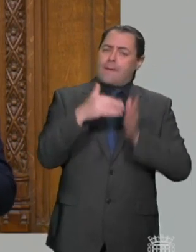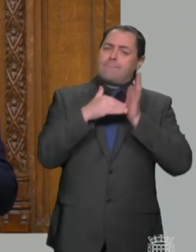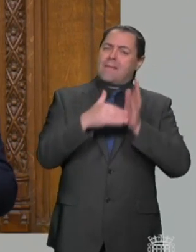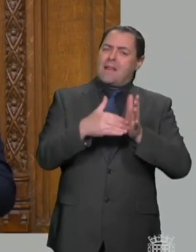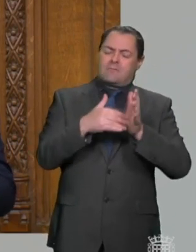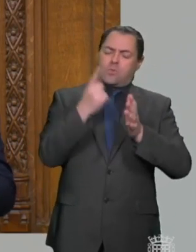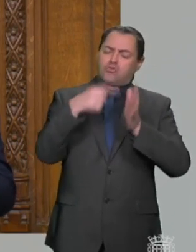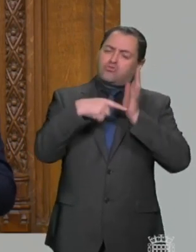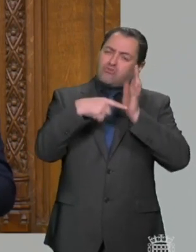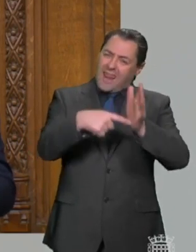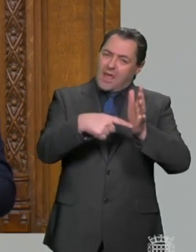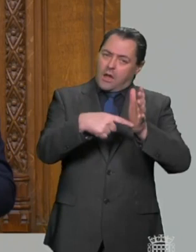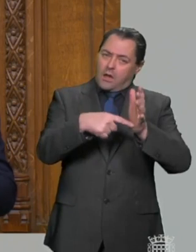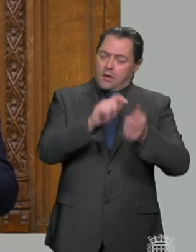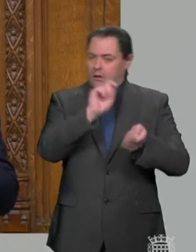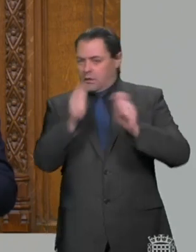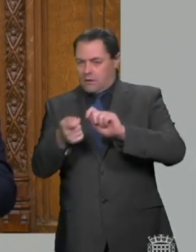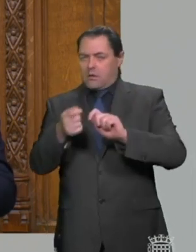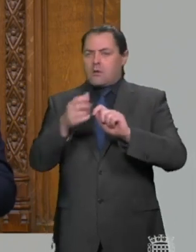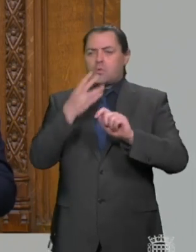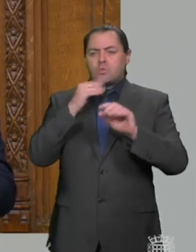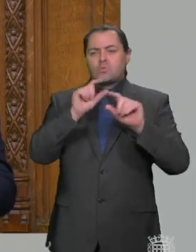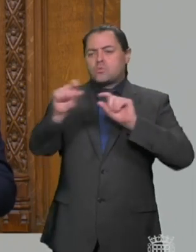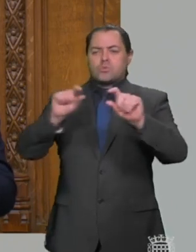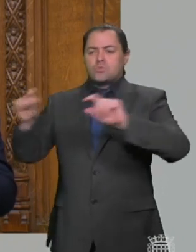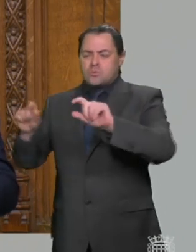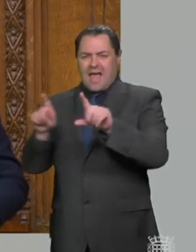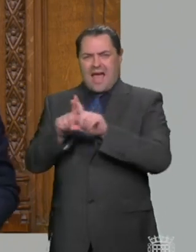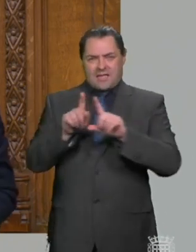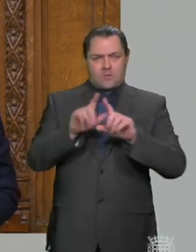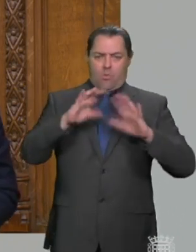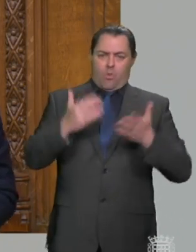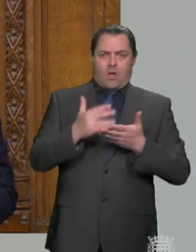and restock the World Bank’s £83 billion-worth of International Development Association funds.